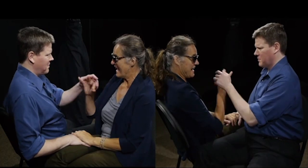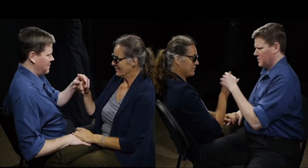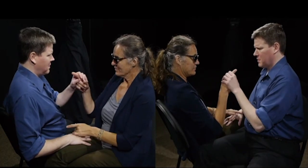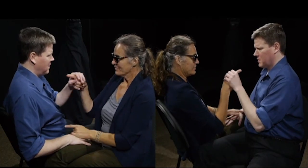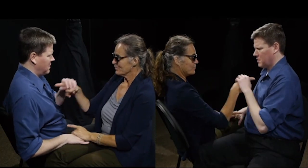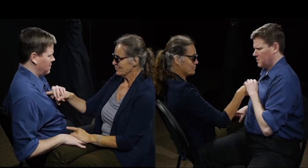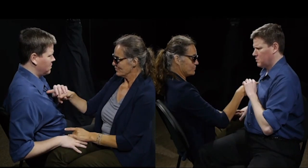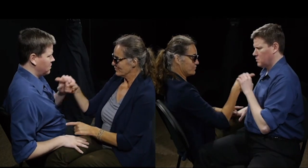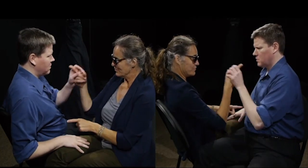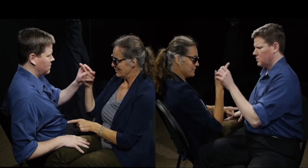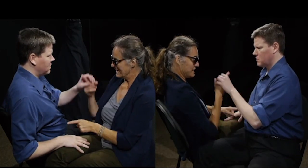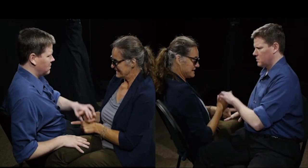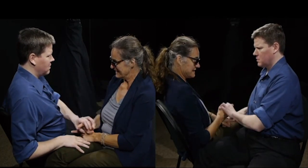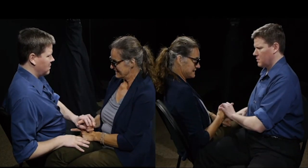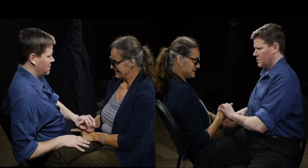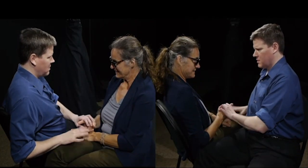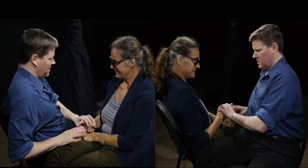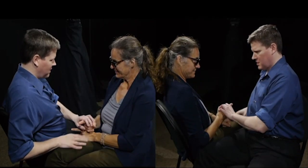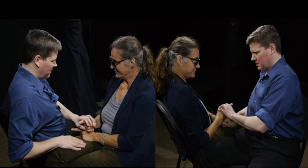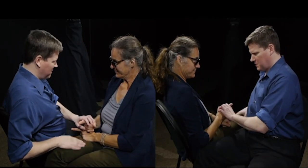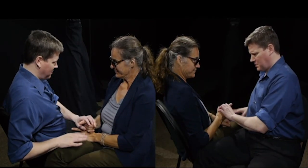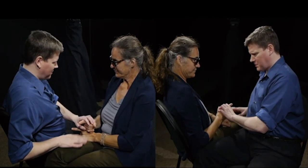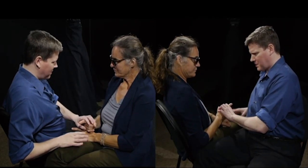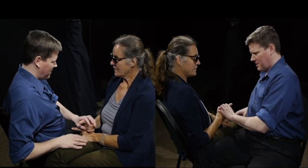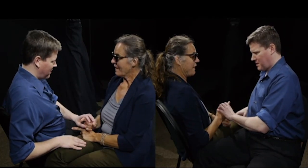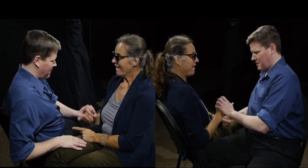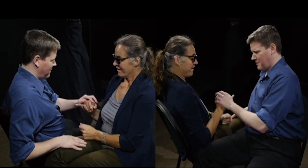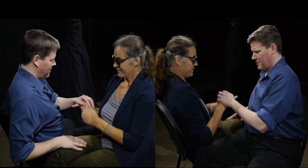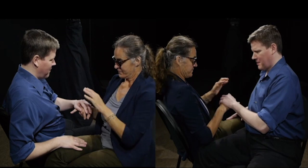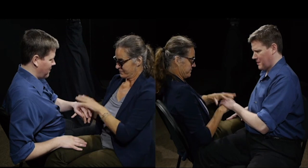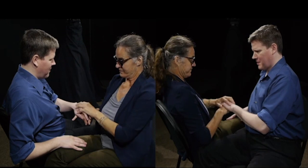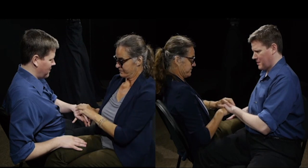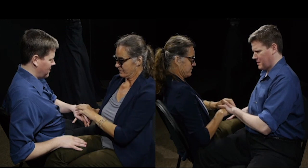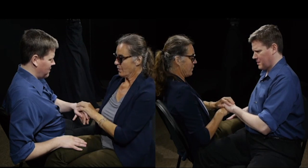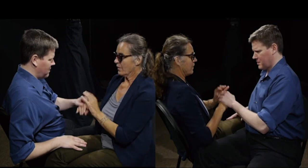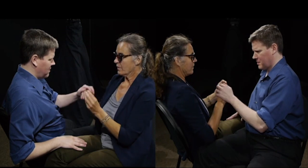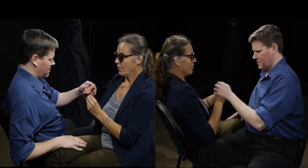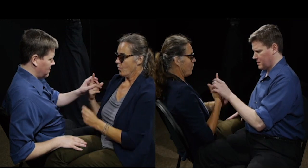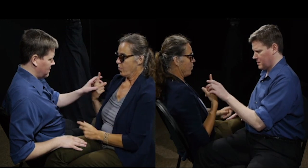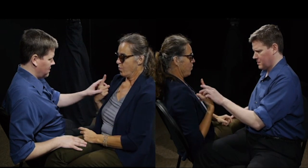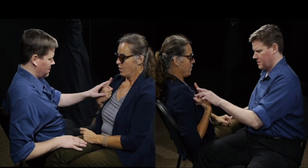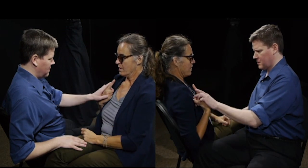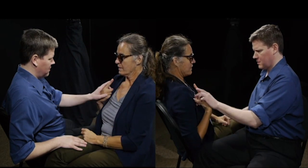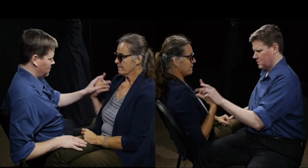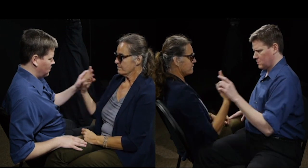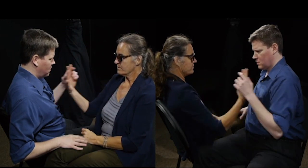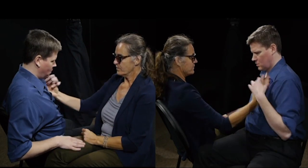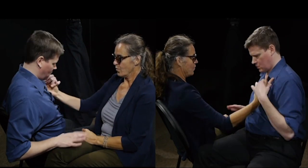that the hands have specialized roles within the linguistic system. For example, my dominant hand and your non-dominant stick together and cannot